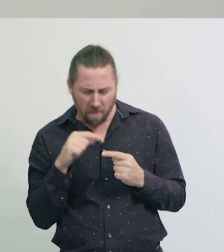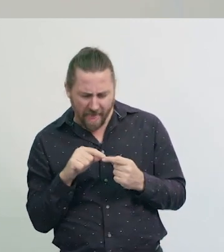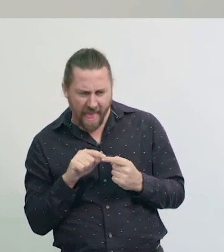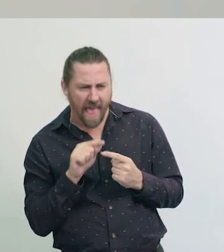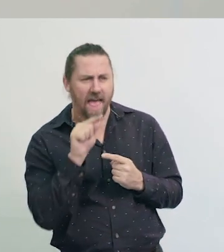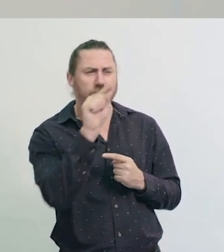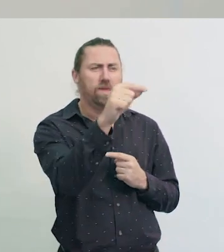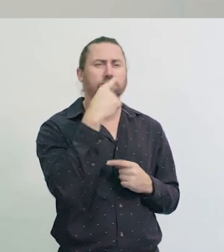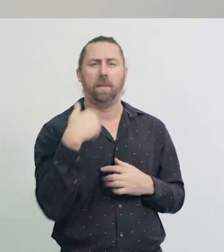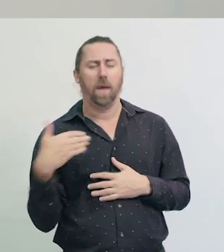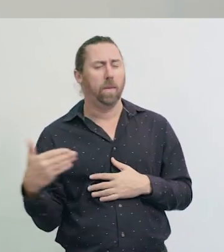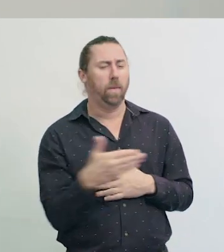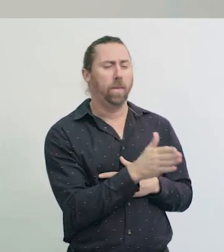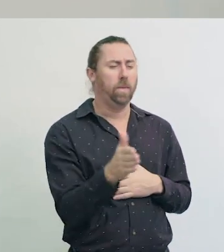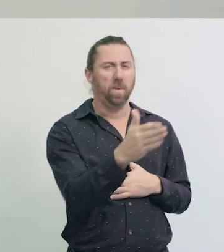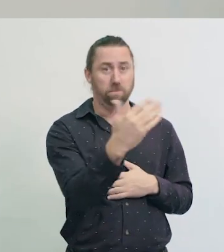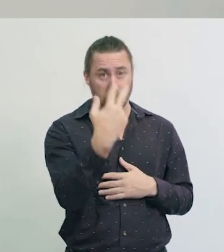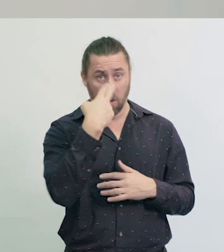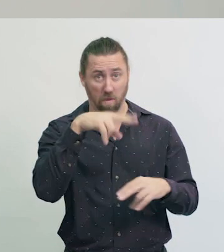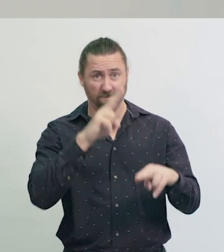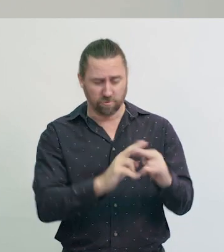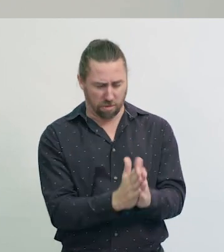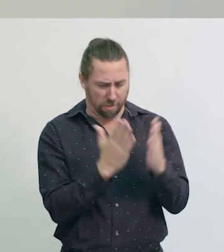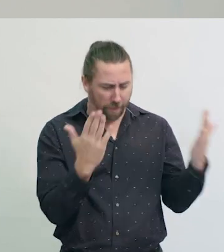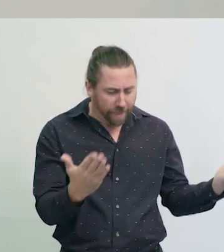which is much easier than using old-fashioned paper maps.